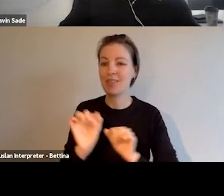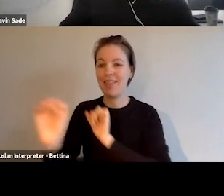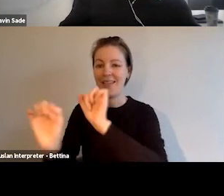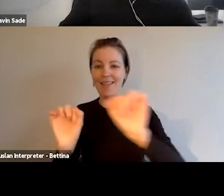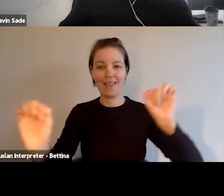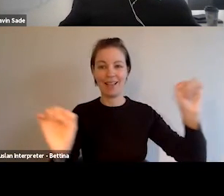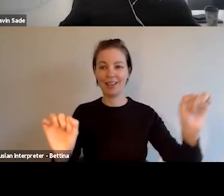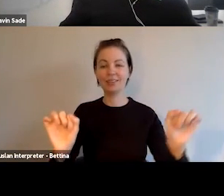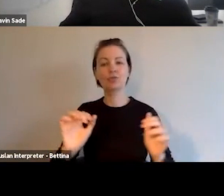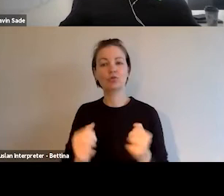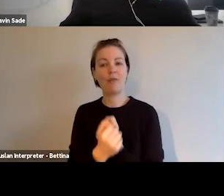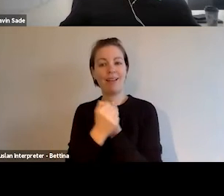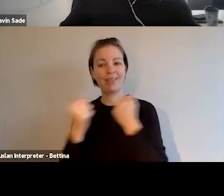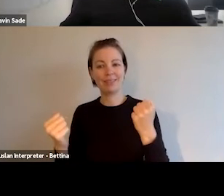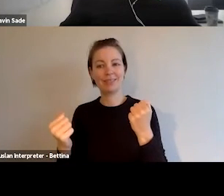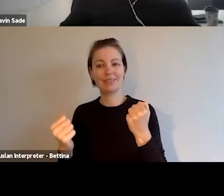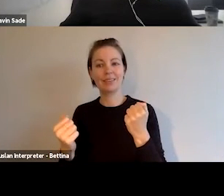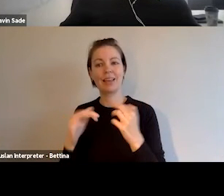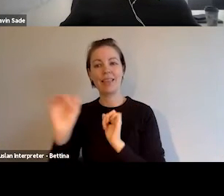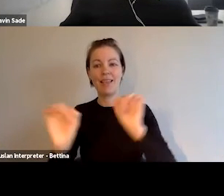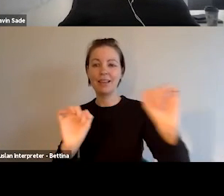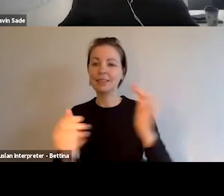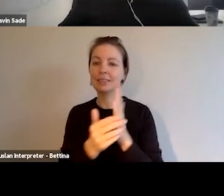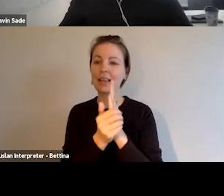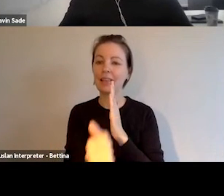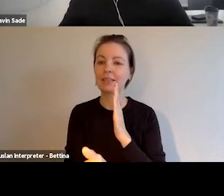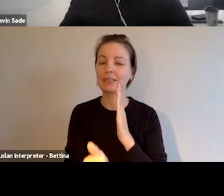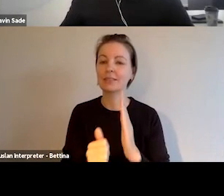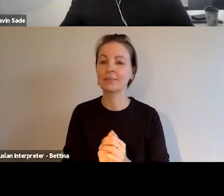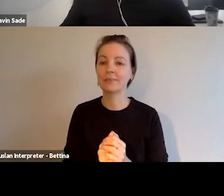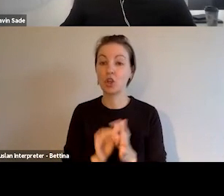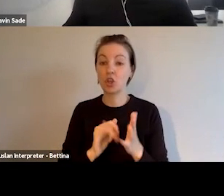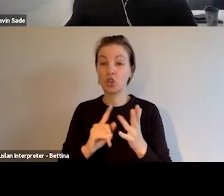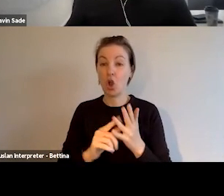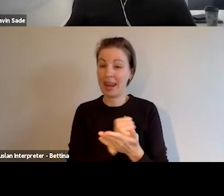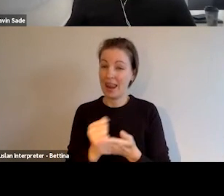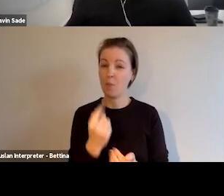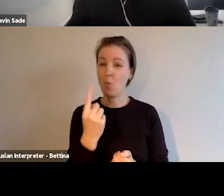So that we weren't leaving with disciplinary ways of practice, we were leading with the concept and then the disciplinary ways